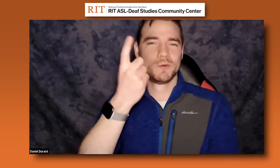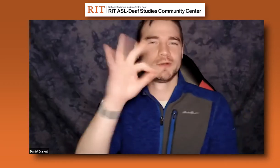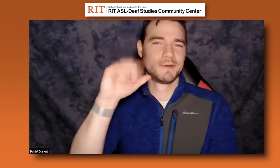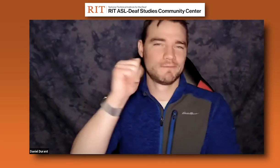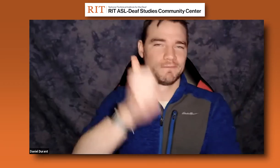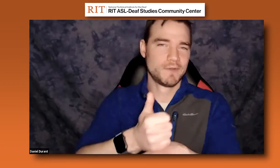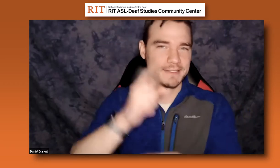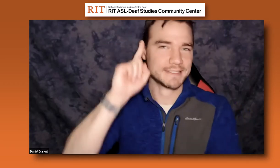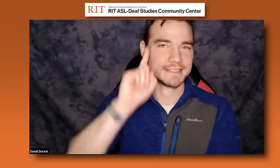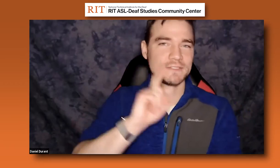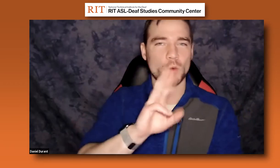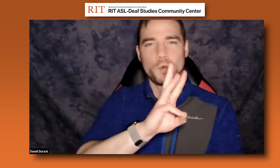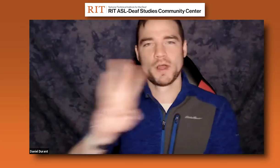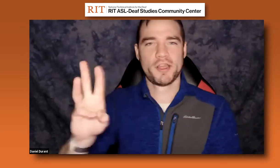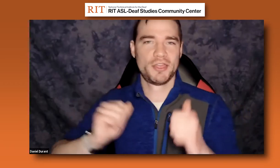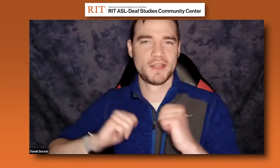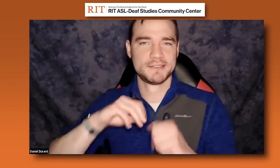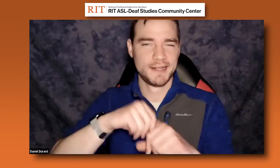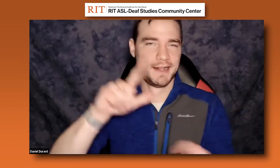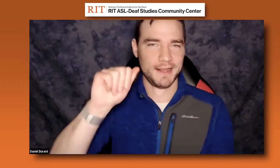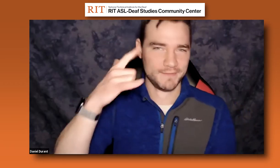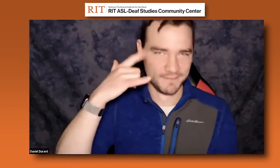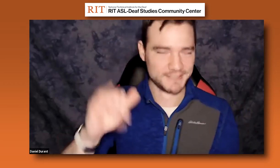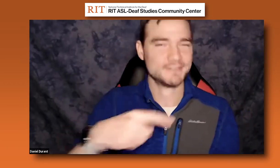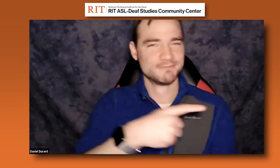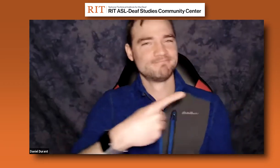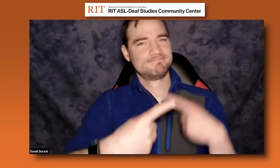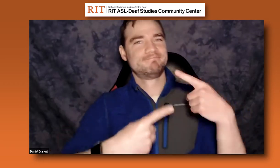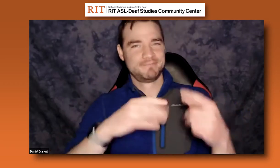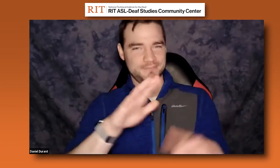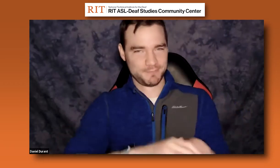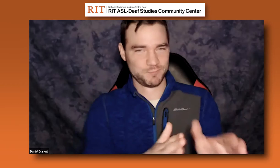she was one of the founding members of Deaf West Theatre.